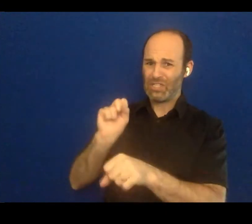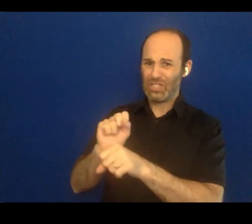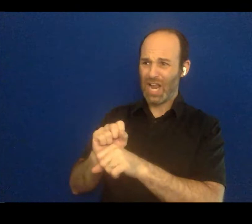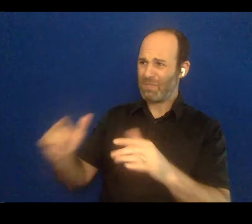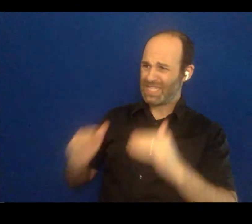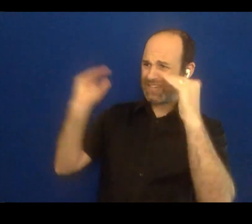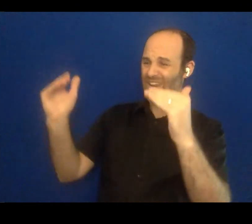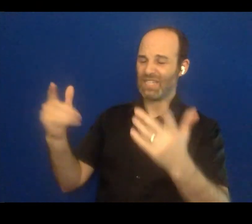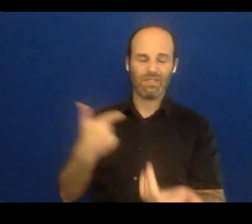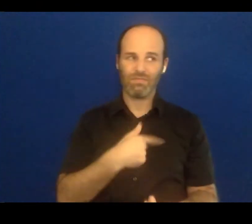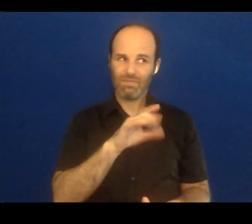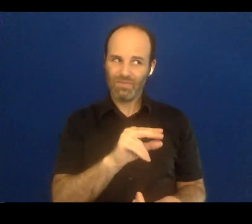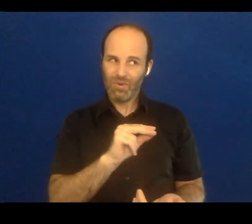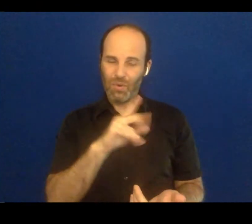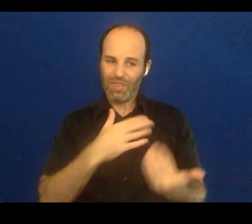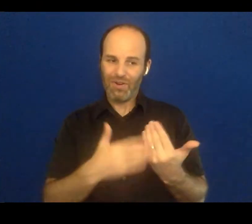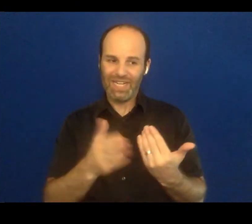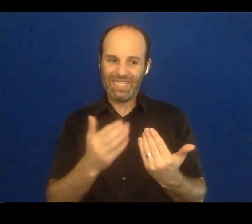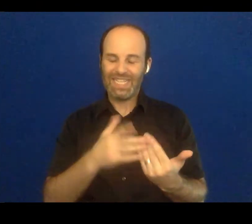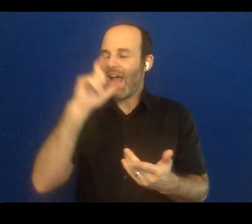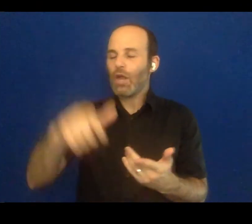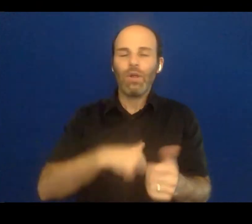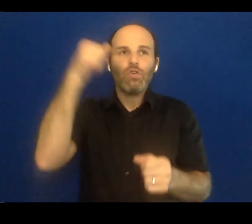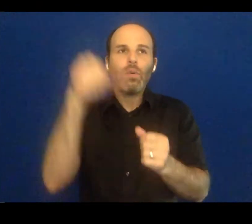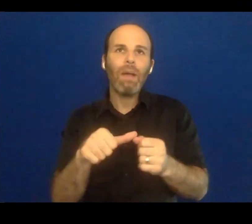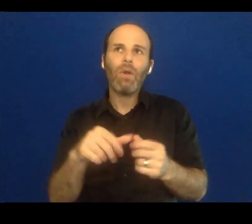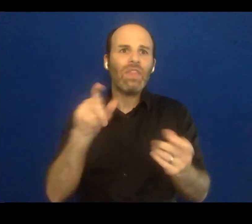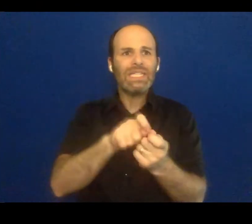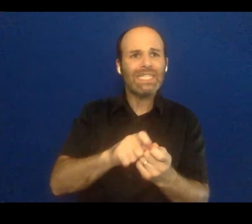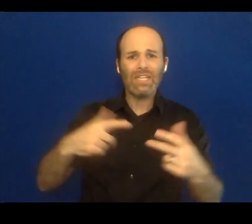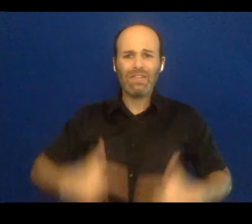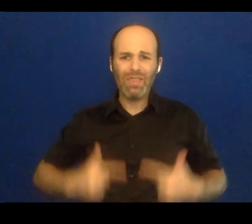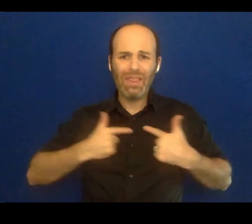THEY ARE SO ADVANCED THINGS BUT REALLY THEY ARE THE EASY THINGS.